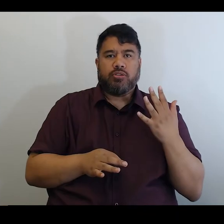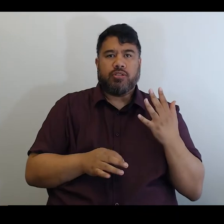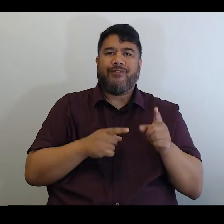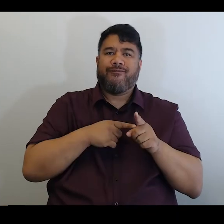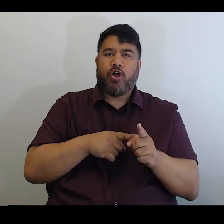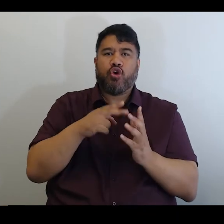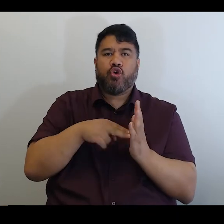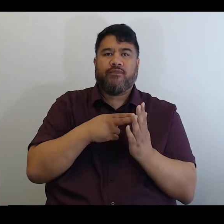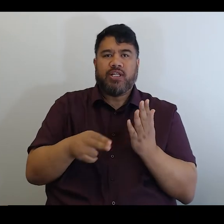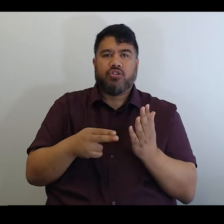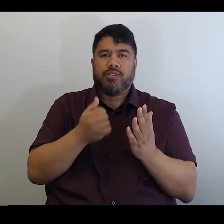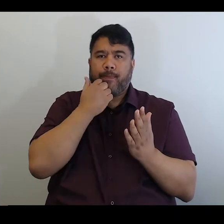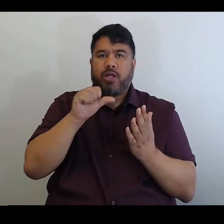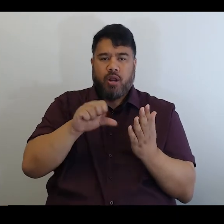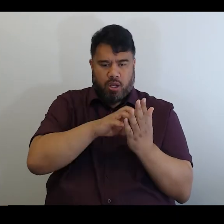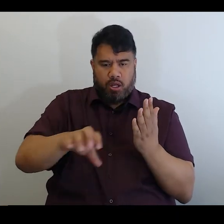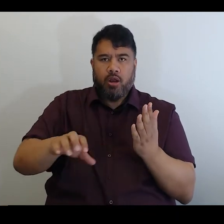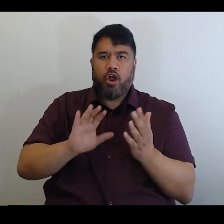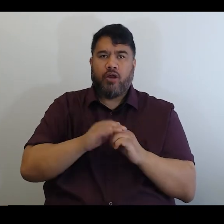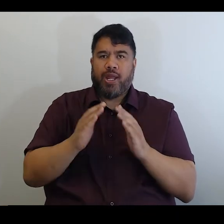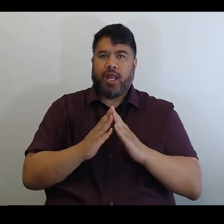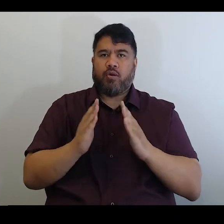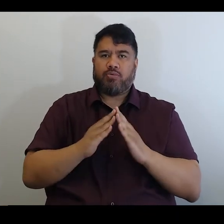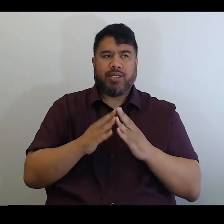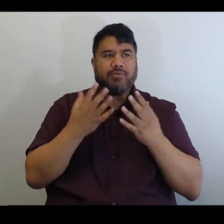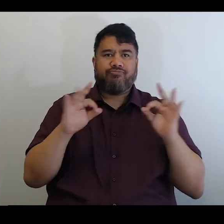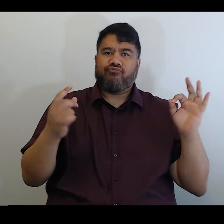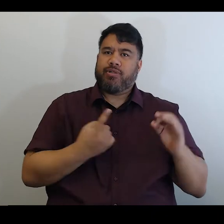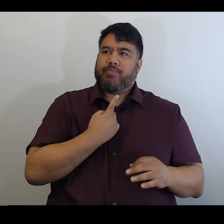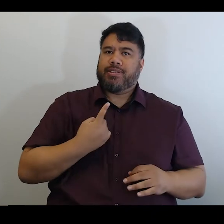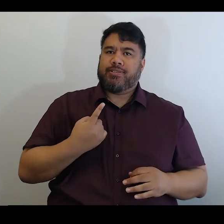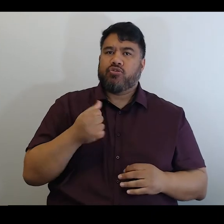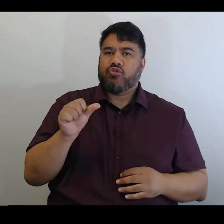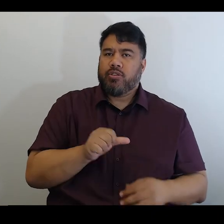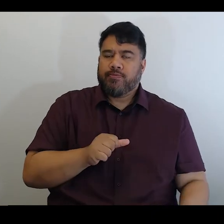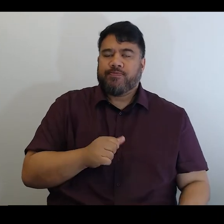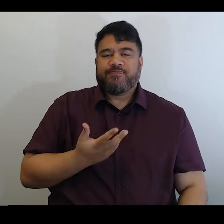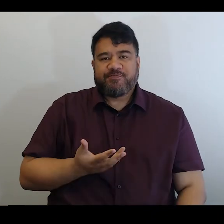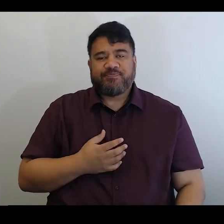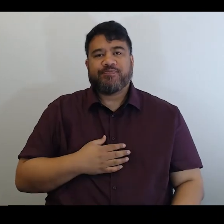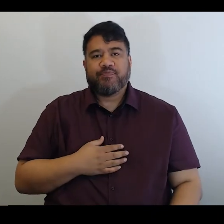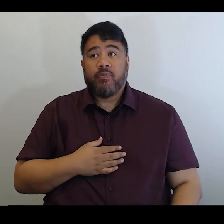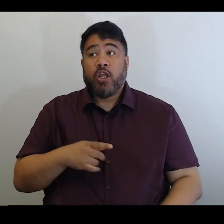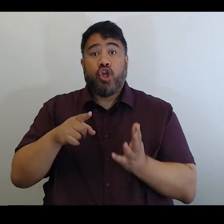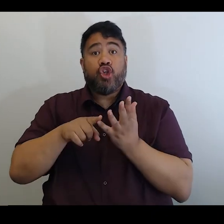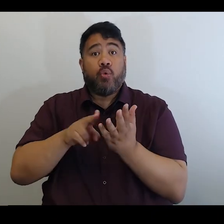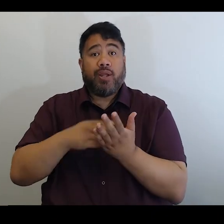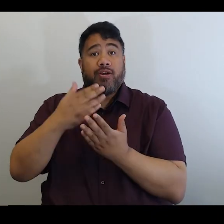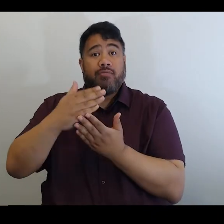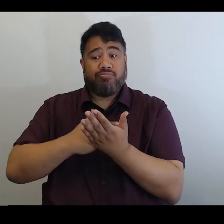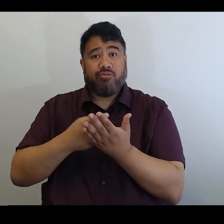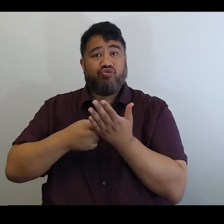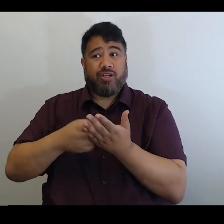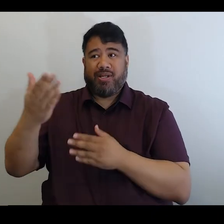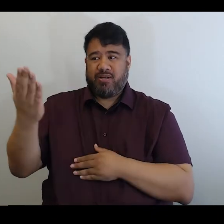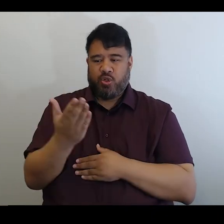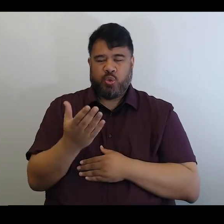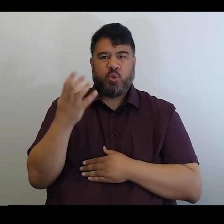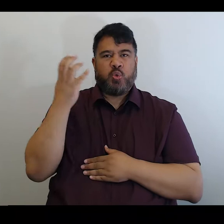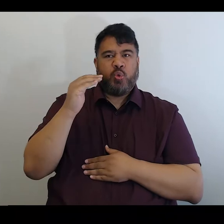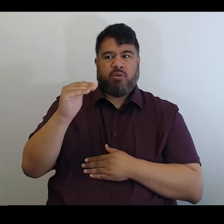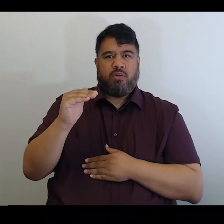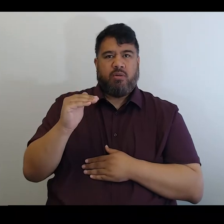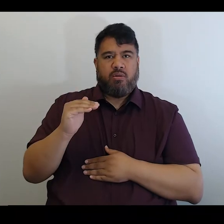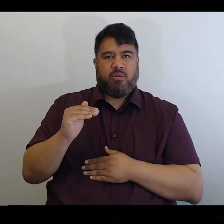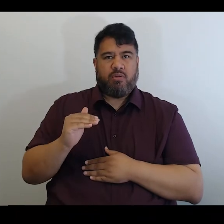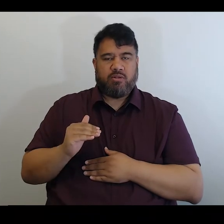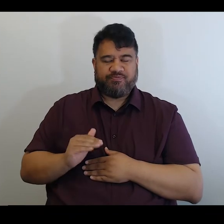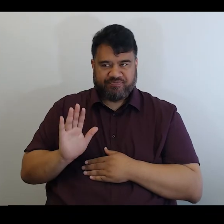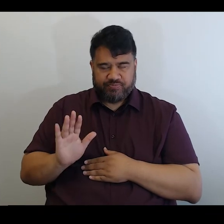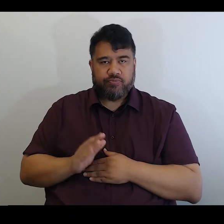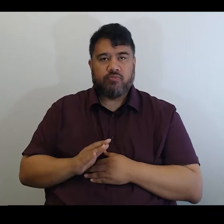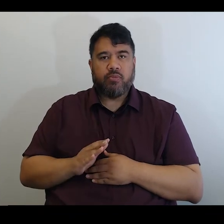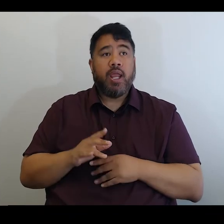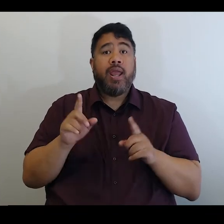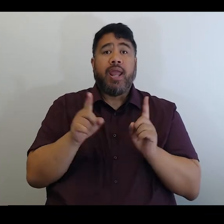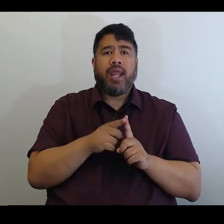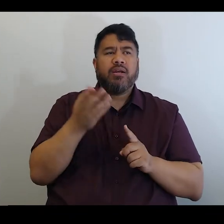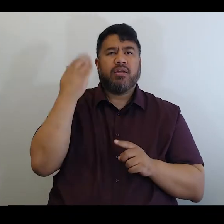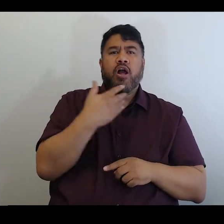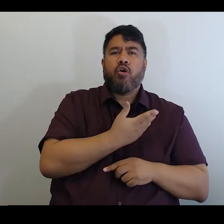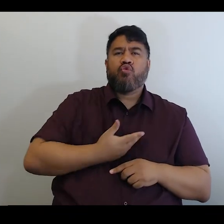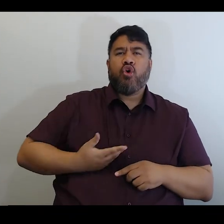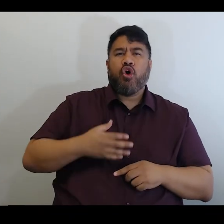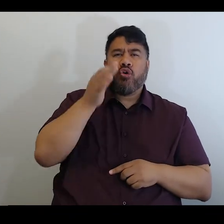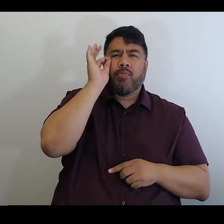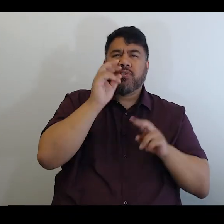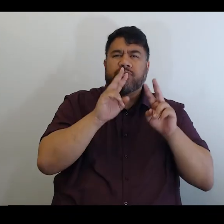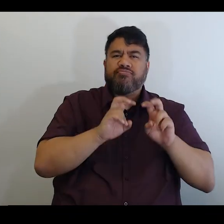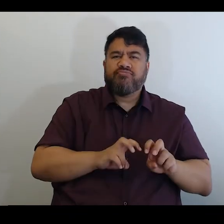My team, are preparing the start of a substantial response to the UN recommendations, as well as the emerging findings of the Royal Commission of Inquiry into the abuse in state care.